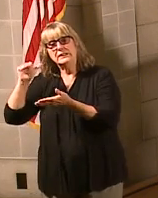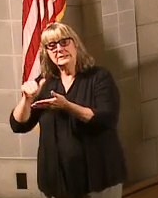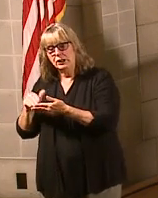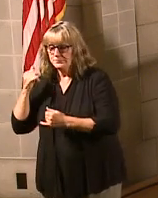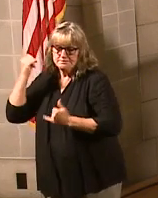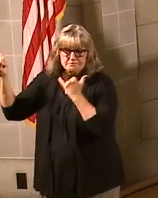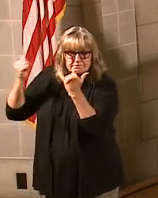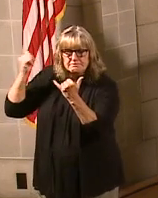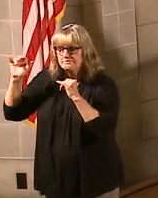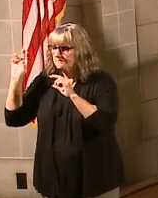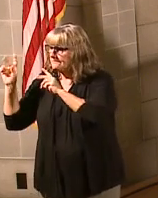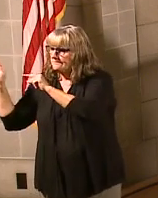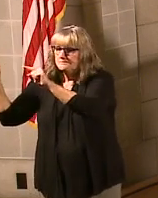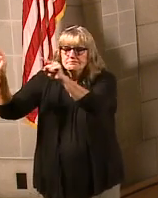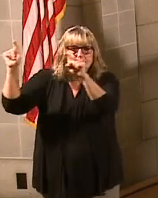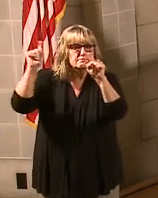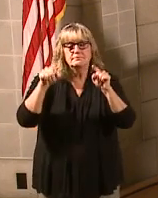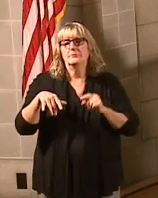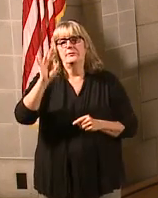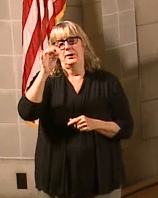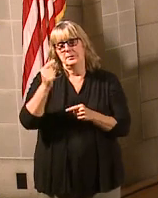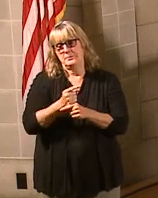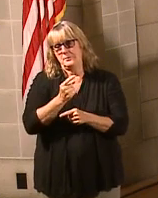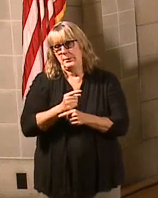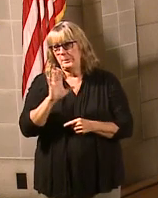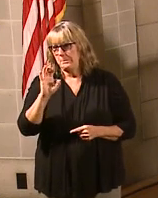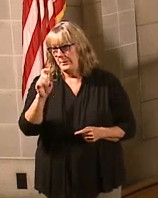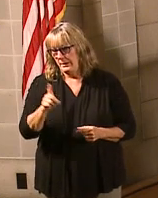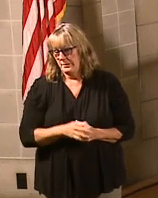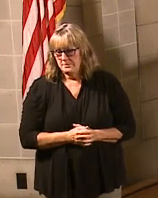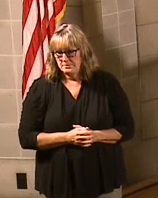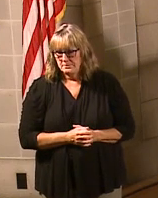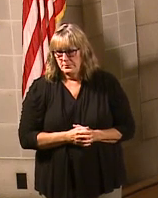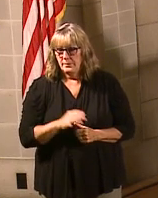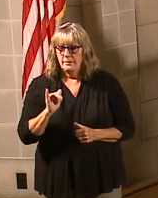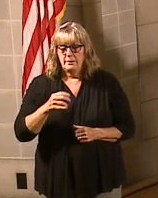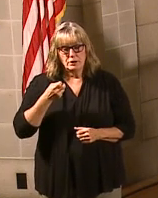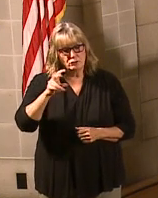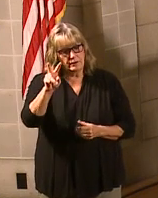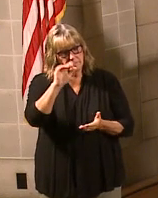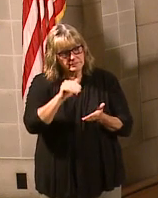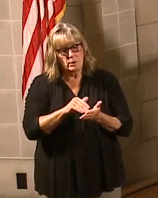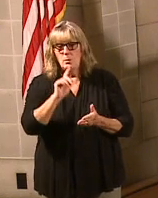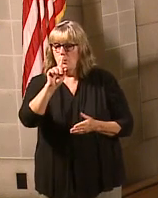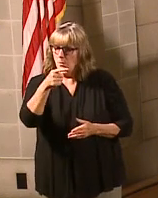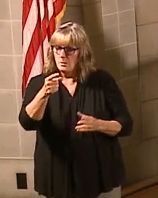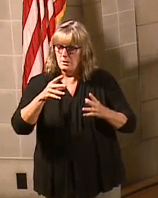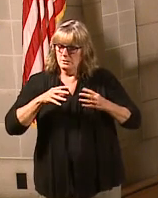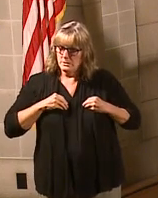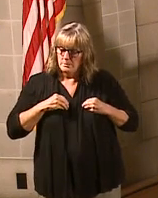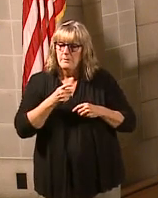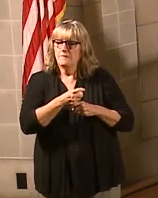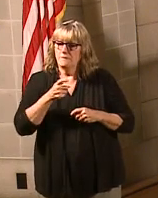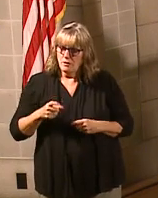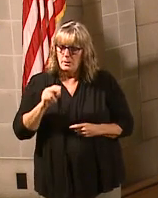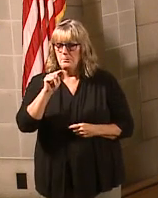TO BE ABLE TO CONTINUE CARING FOR THE PATIENTS IN THE HOSPITAL WHILE THE TRANSFER CENTER IS